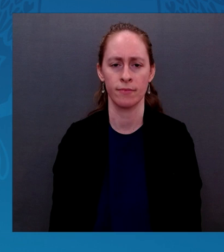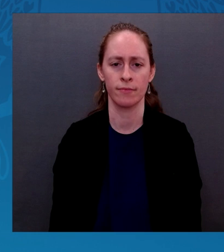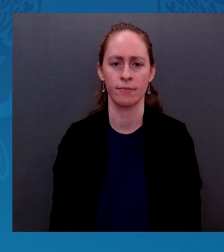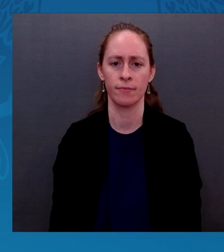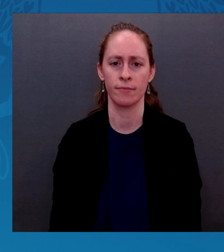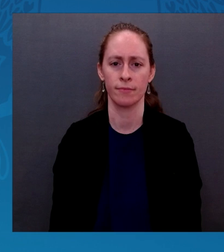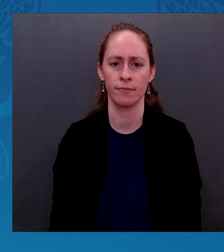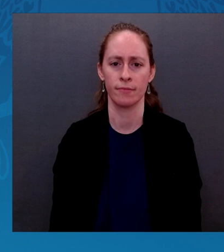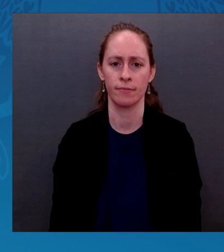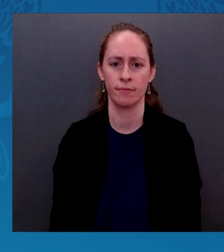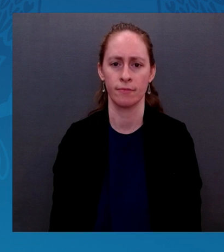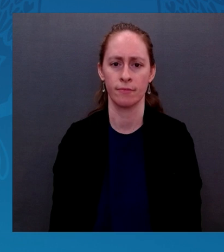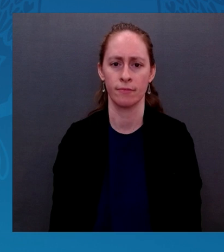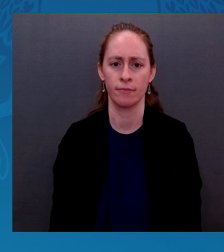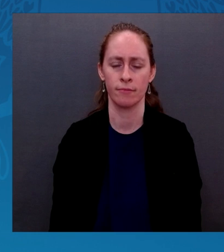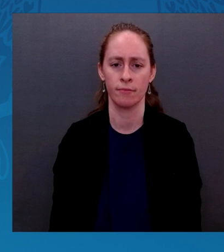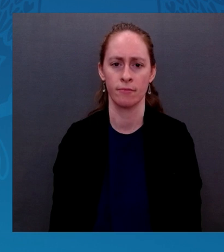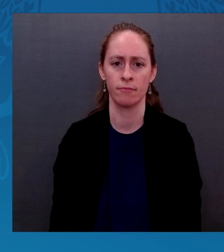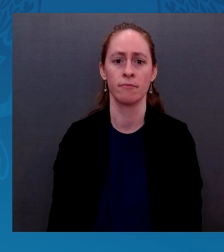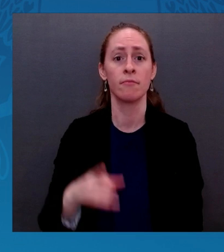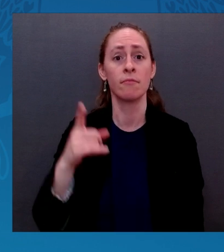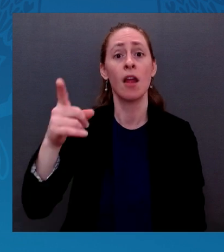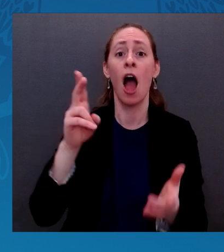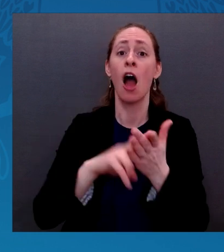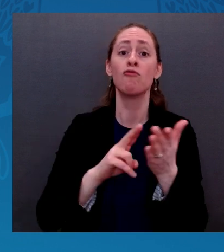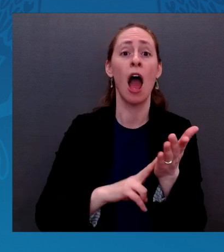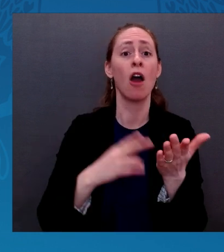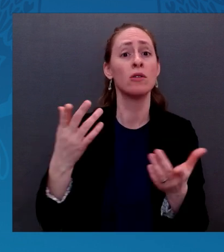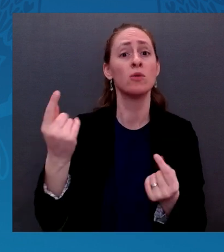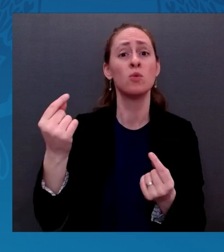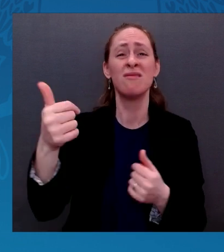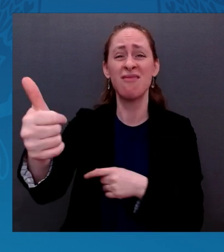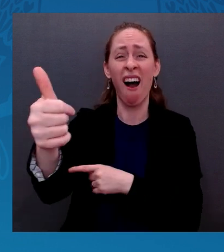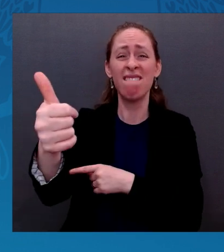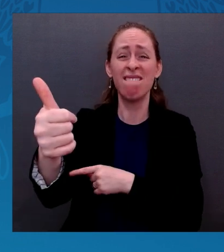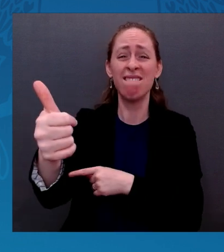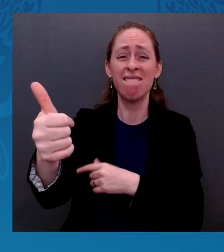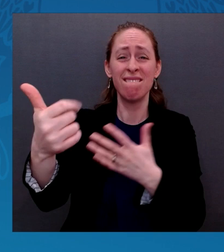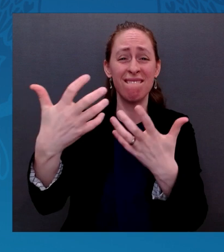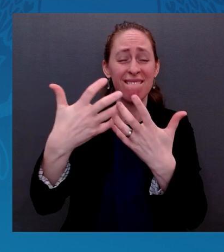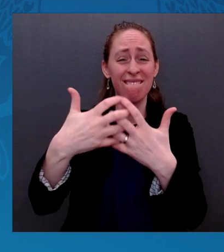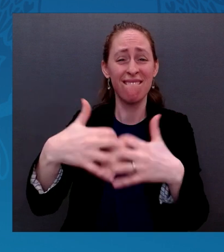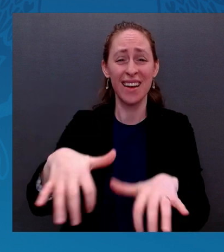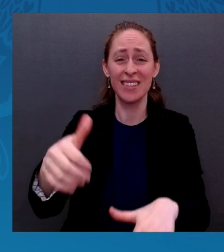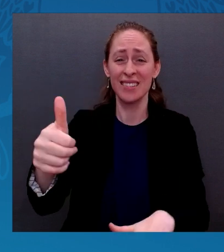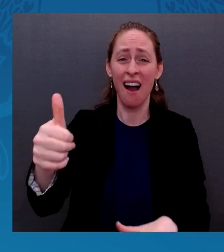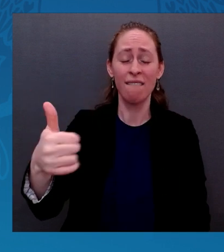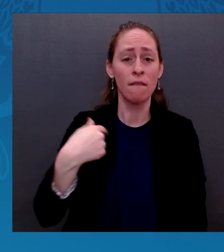So as a new homeowner, that was one less thing that I had to worry about because I'm worrying about the roof